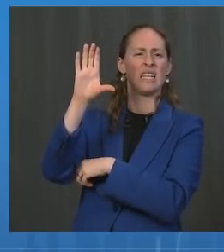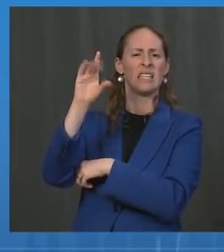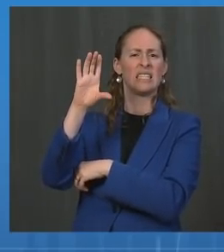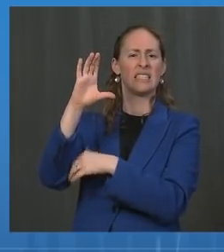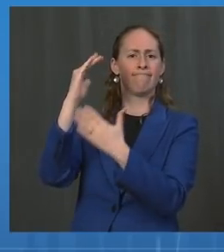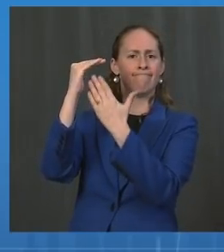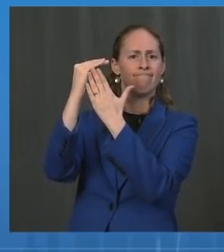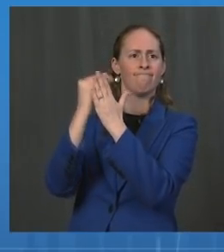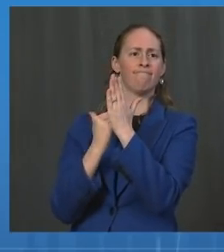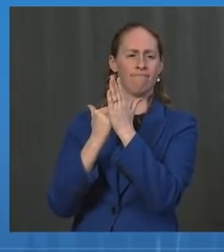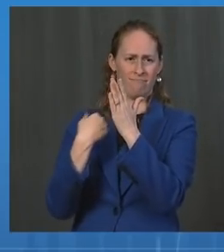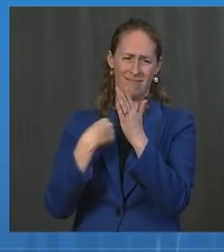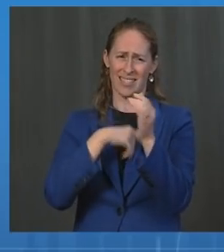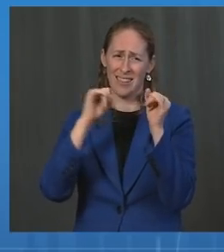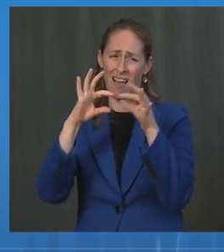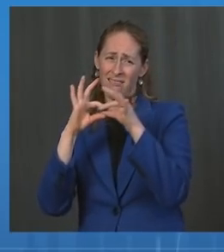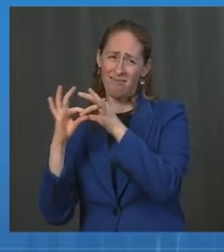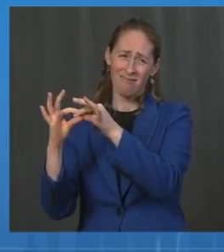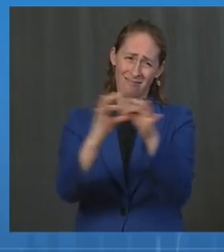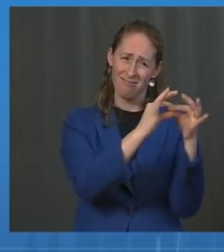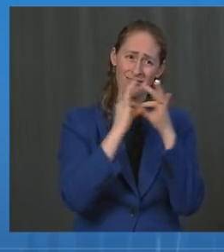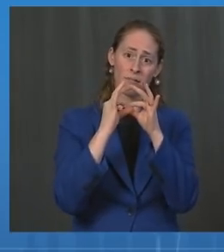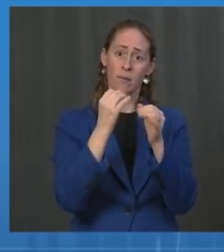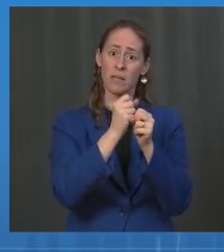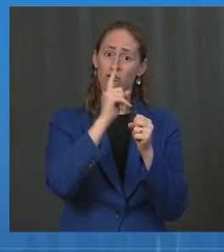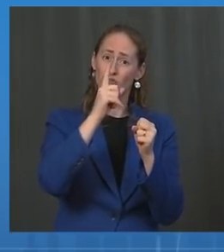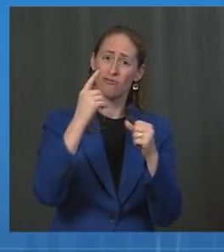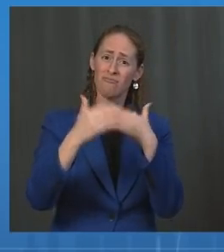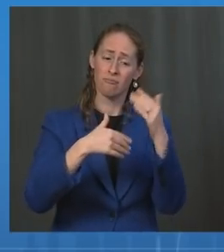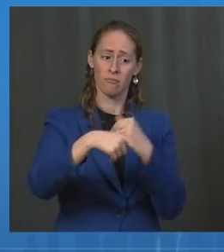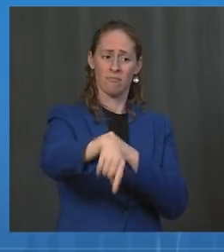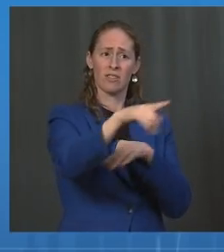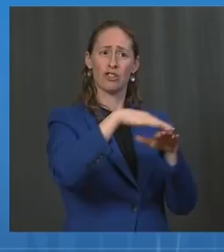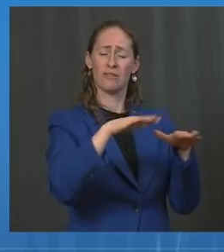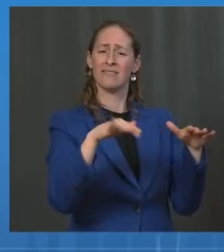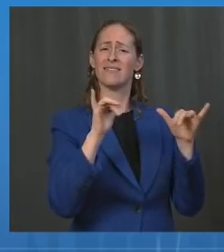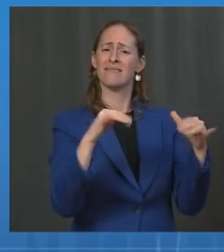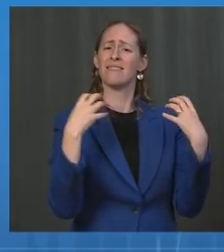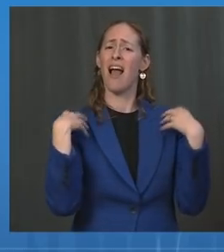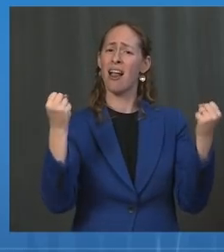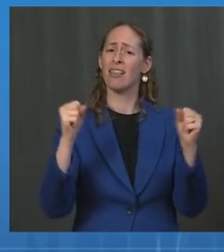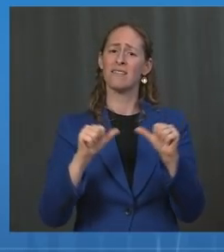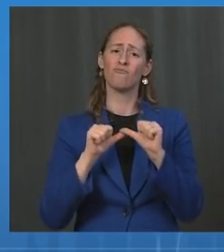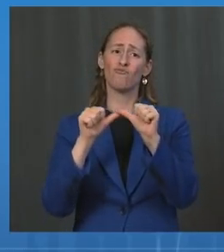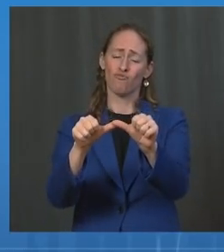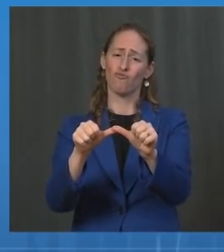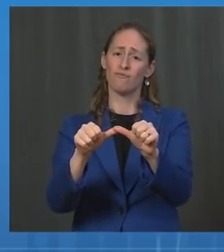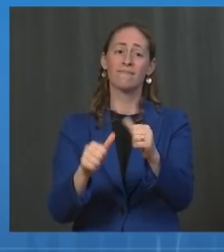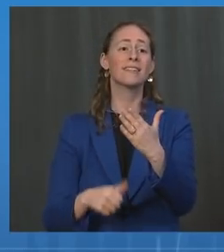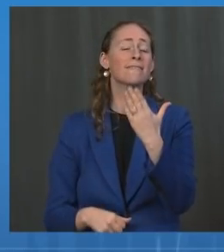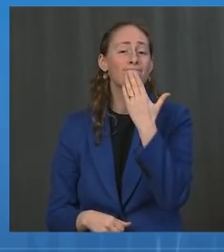indeed our future, remain safe and healthy during this time. Thank you. I'll turn things over to Dr. Fauci.